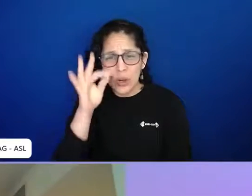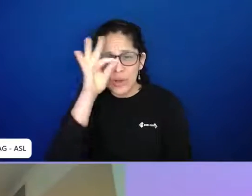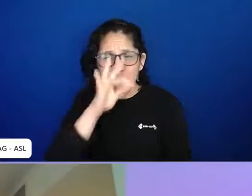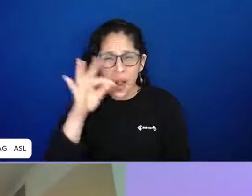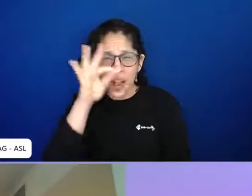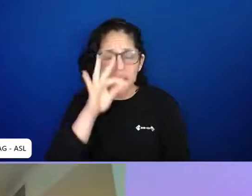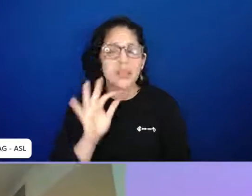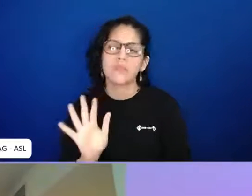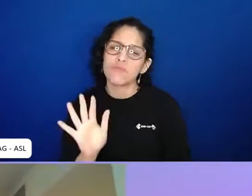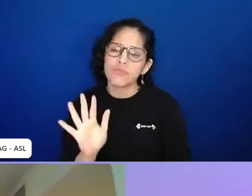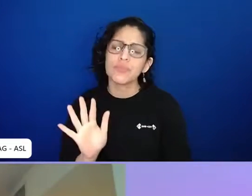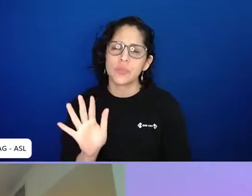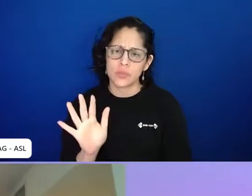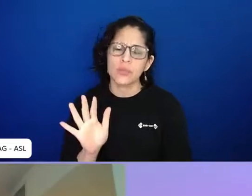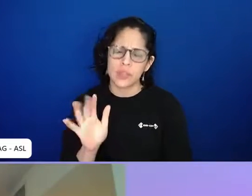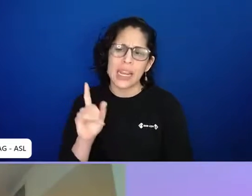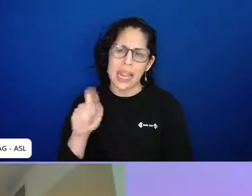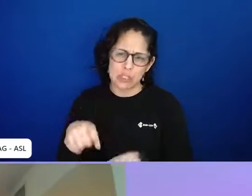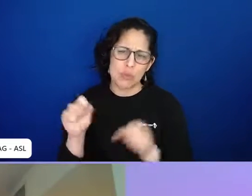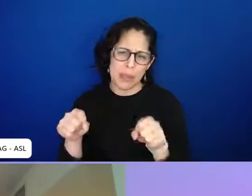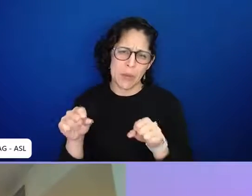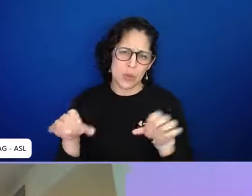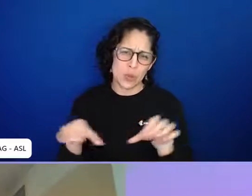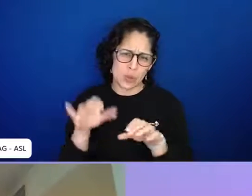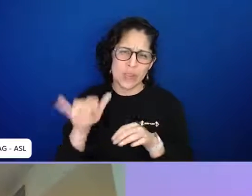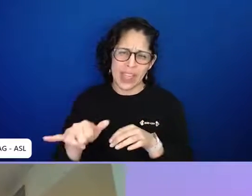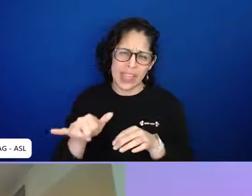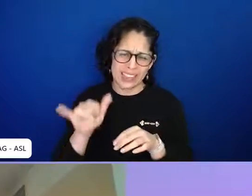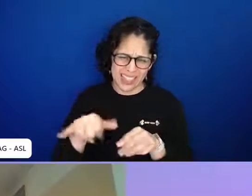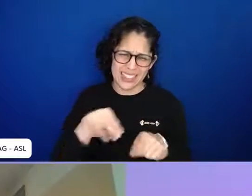certain time of year, using iOS 14 with Firefox, it has